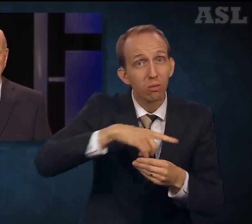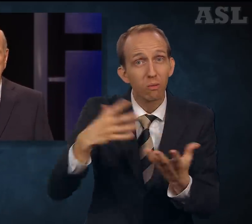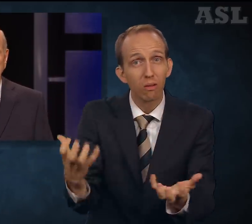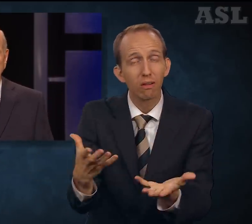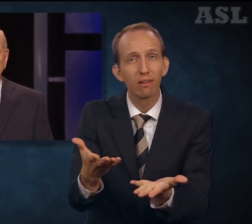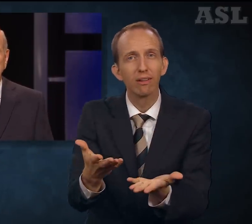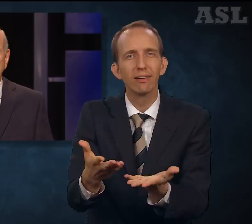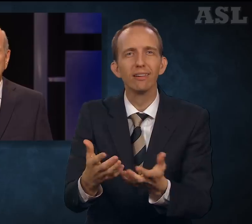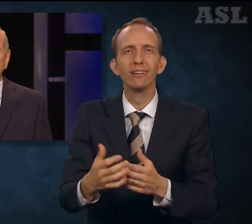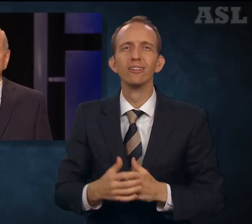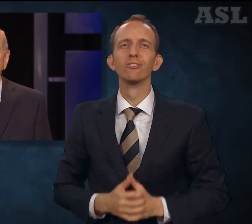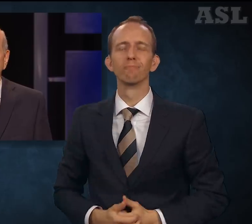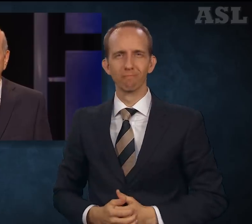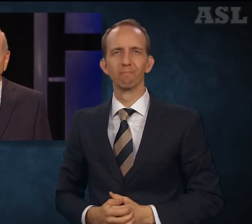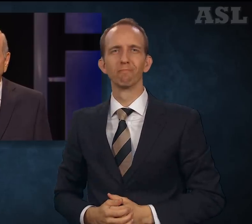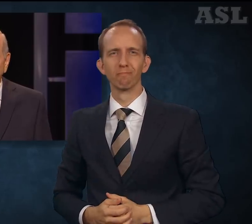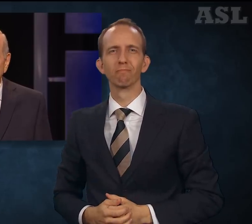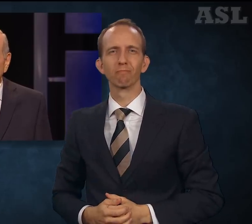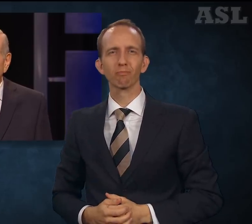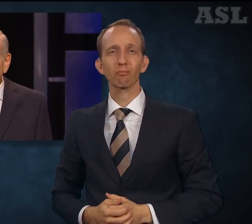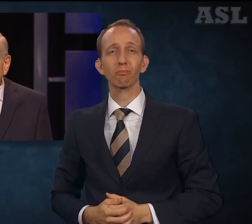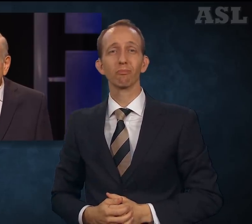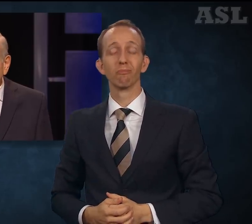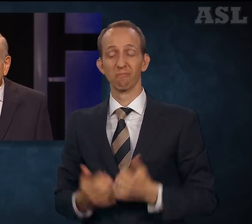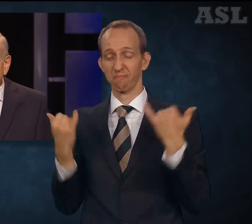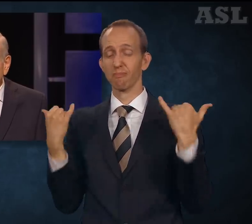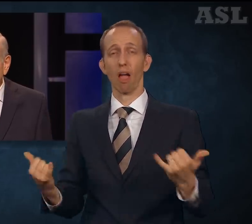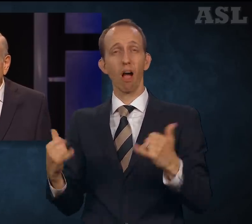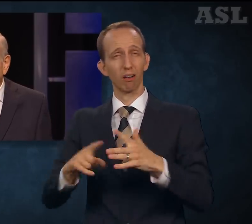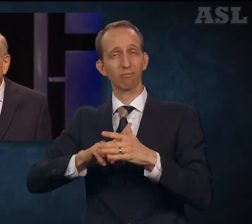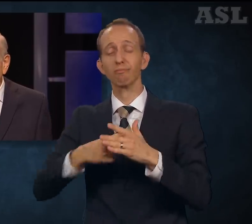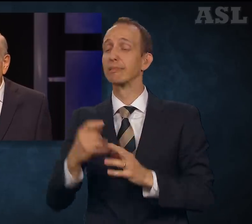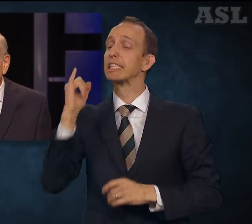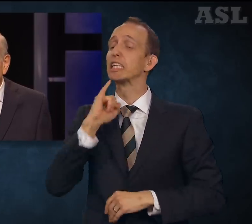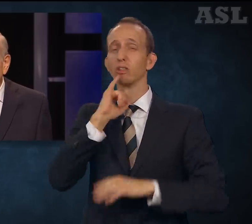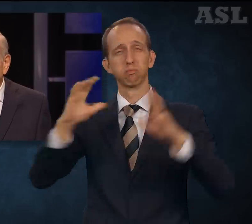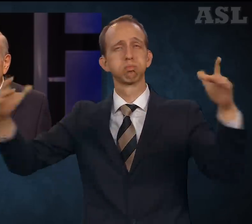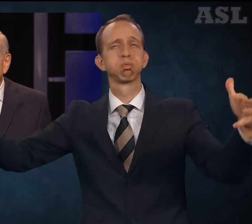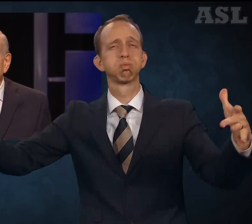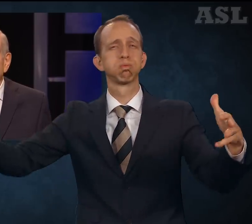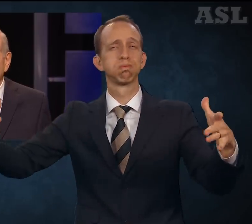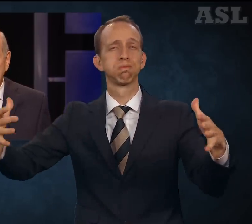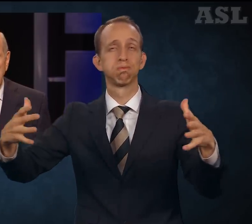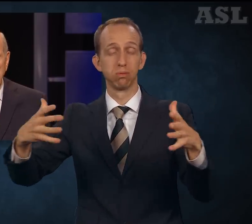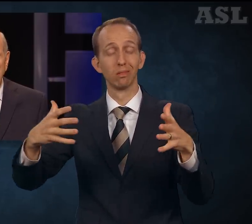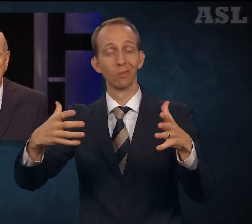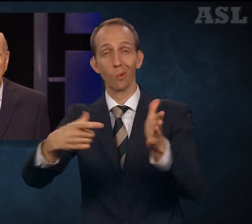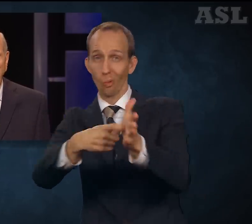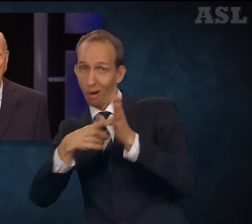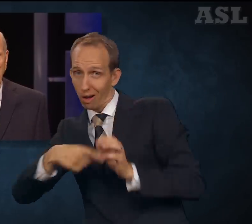WOULD YOU LIKE TO BE AMONG THOSE "SWIFT MESSENGERS" OF WHOM THE PROPHET ISAIAH SPOKE? NOW, PARTICIPATING IN THE GATHERING OF ISRAEL WILL